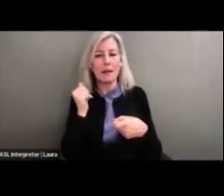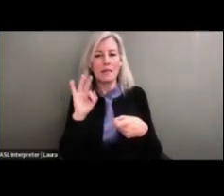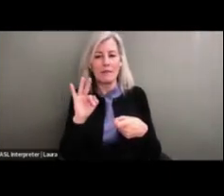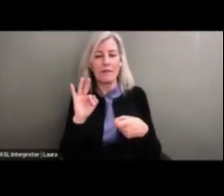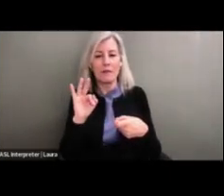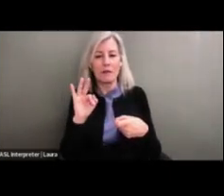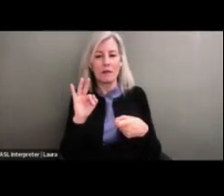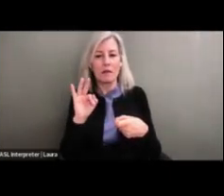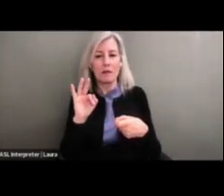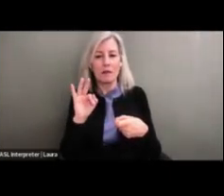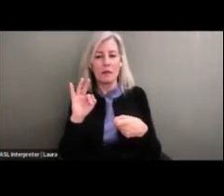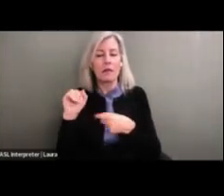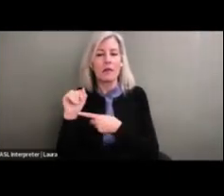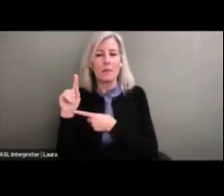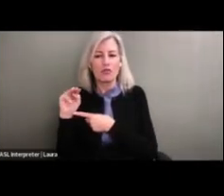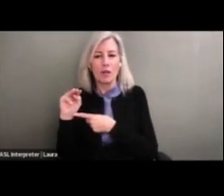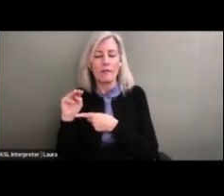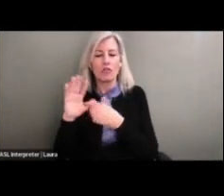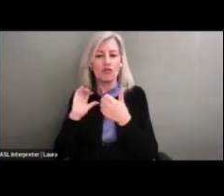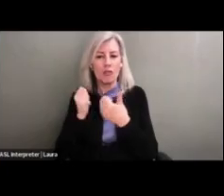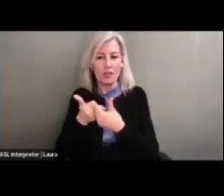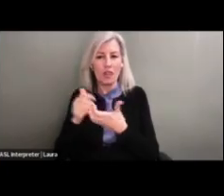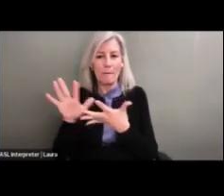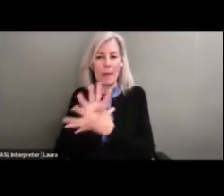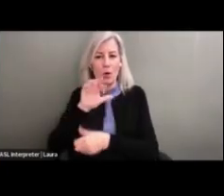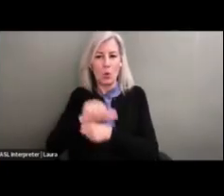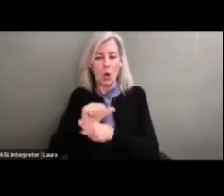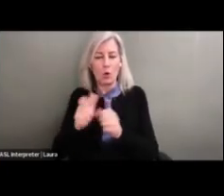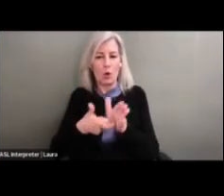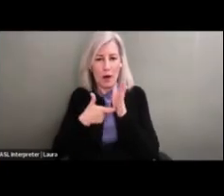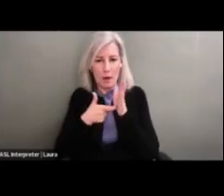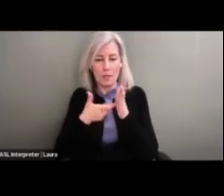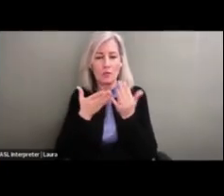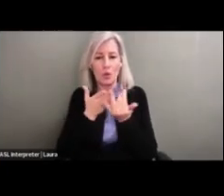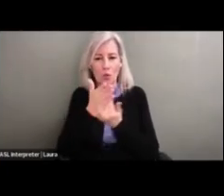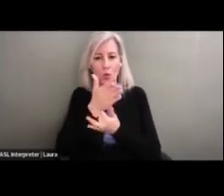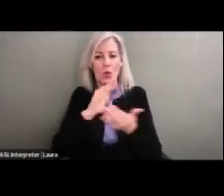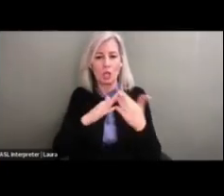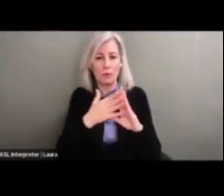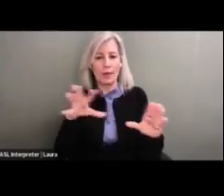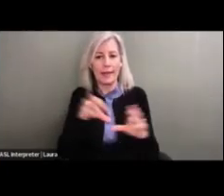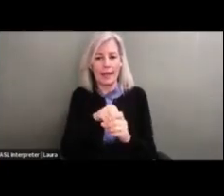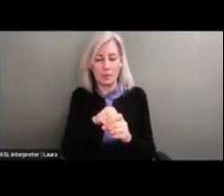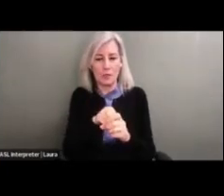who should be eligible for Medicaid